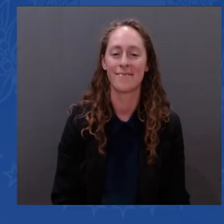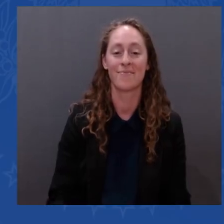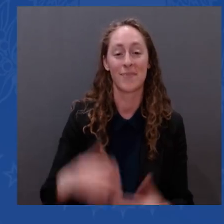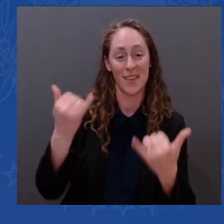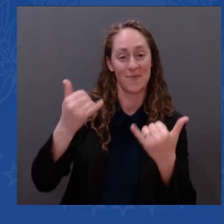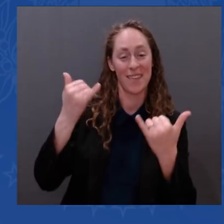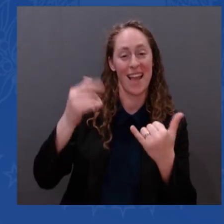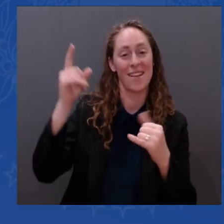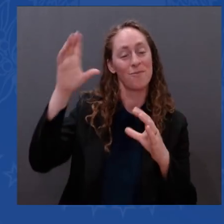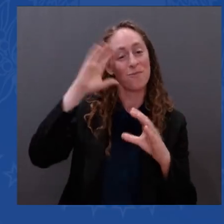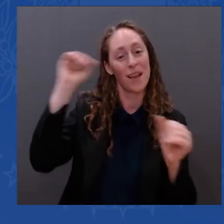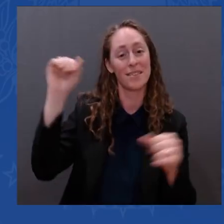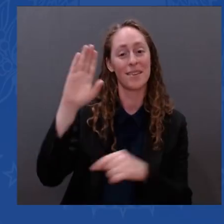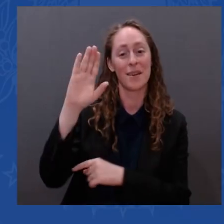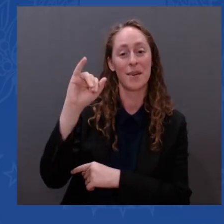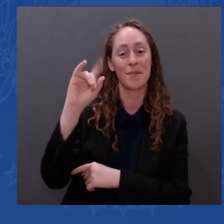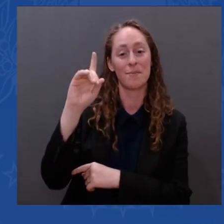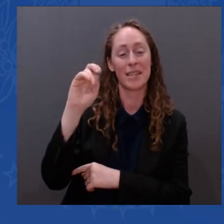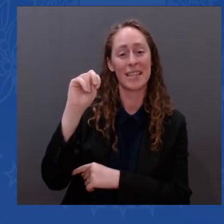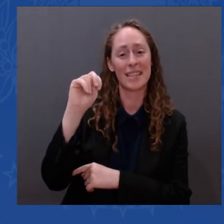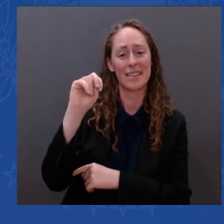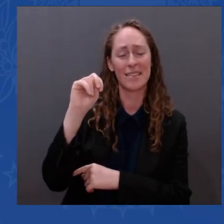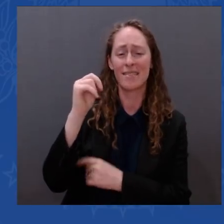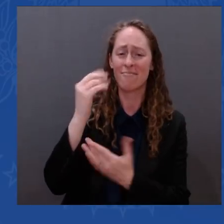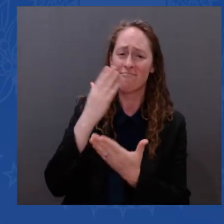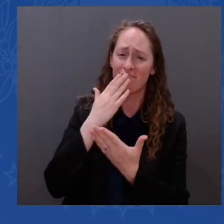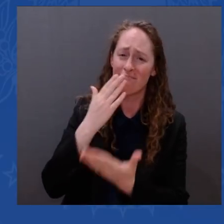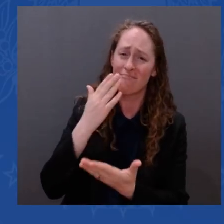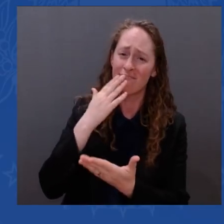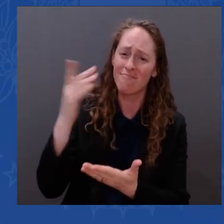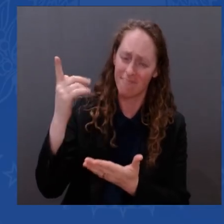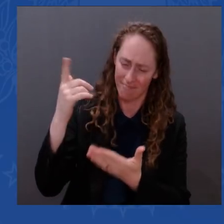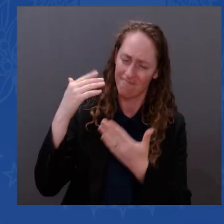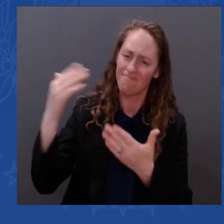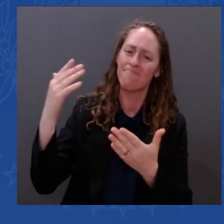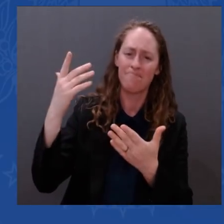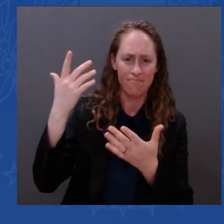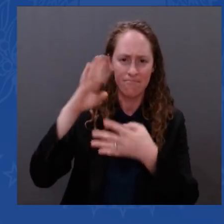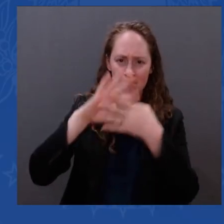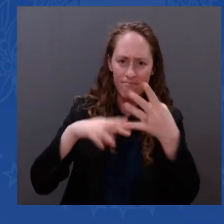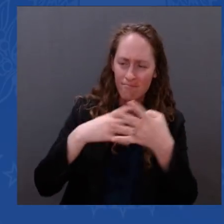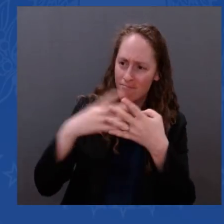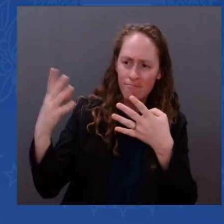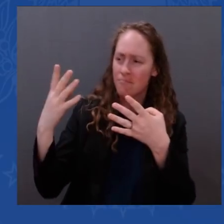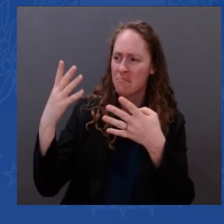It's a true honor. Distinguished members of media. Thank you for being here today.